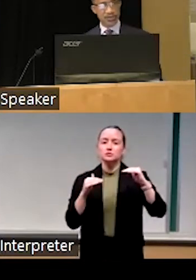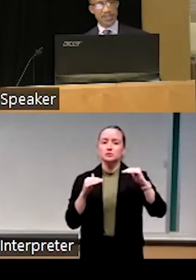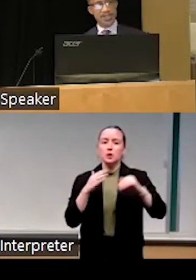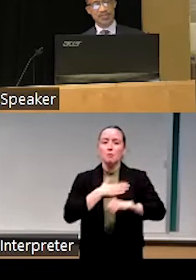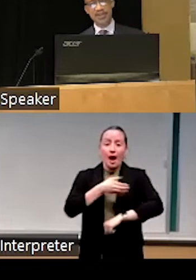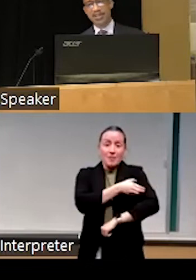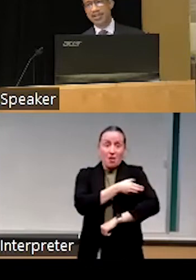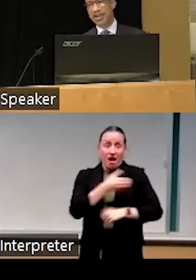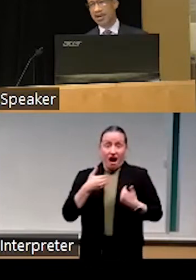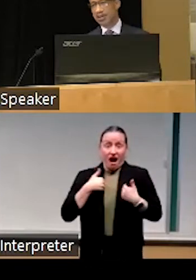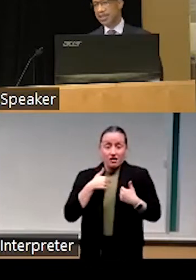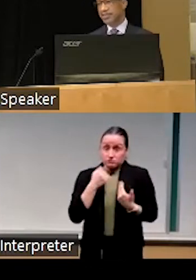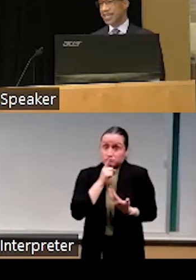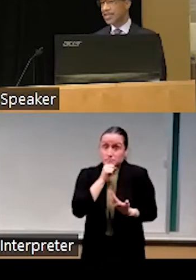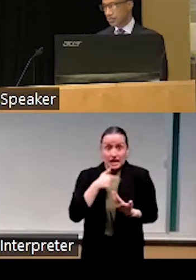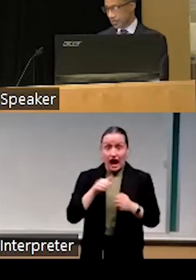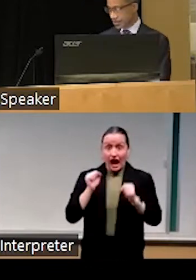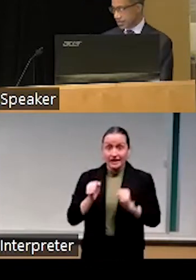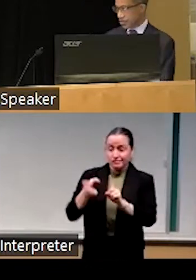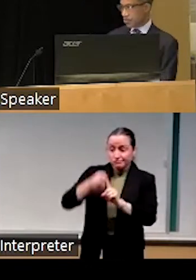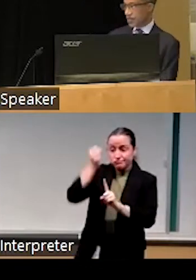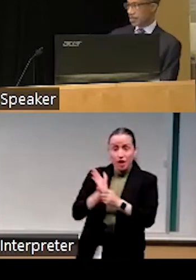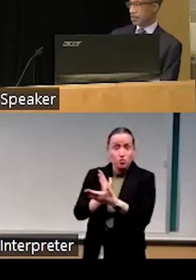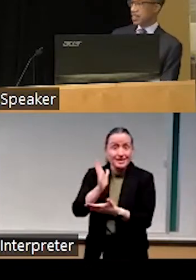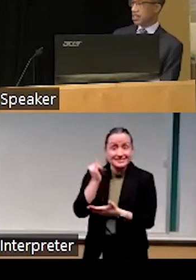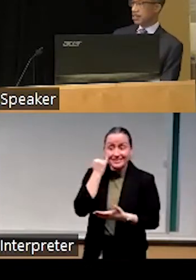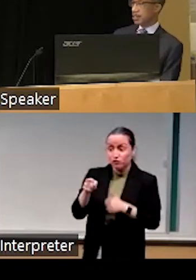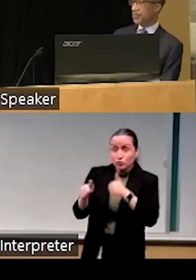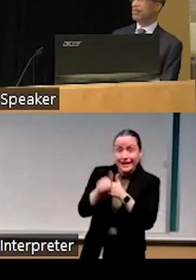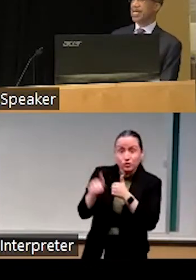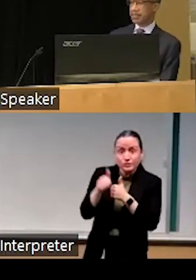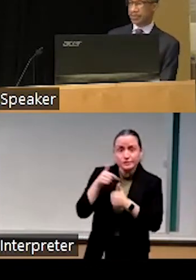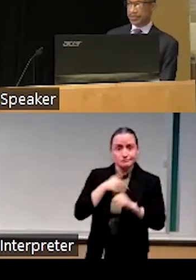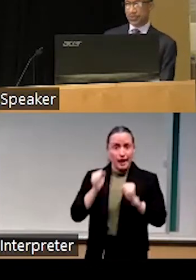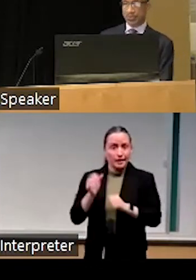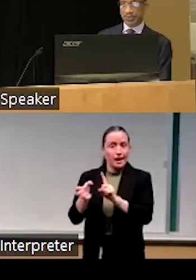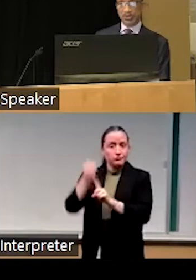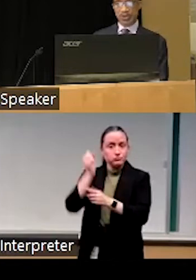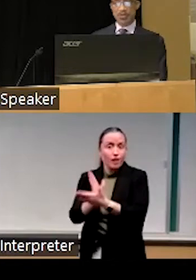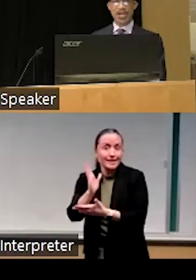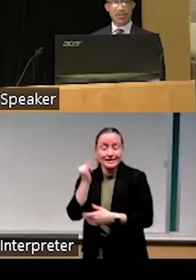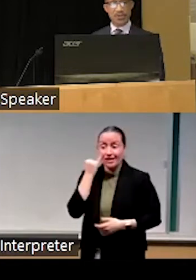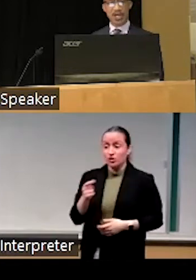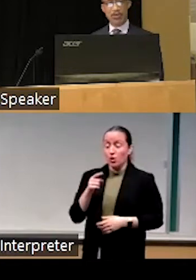for instance if I think that they are dangerous or if they are a threat to to themselves or to